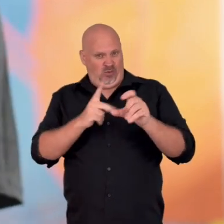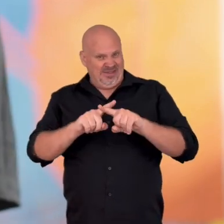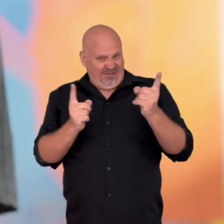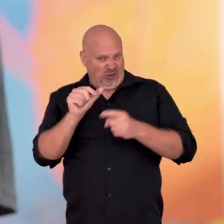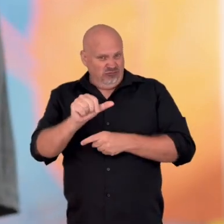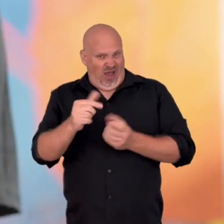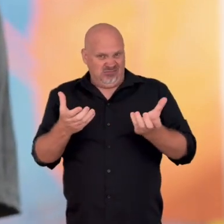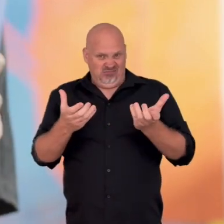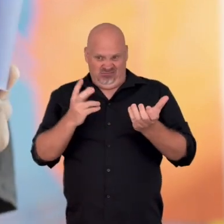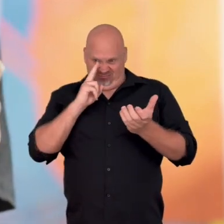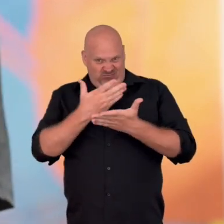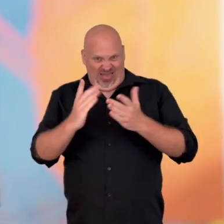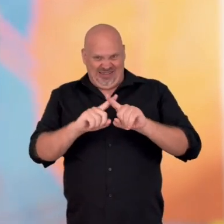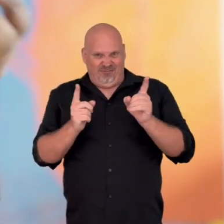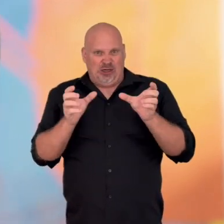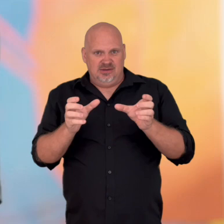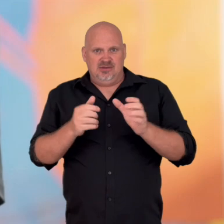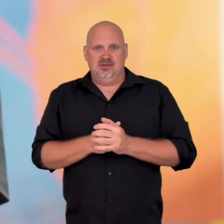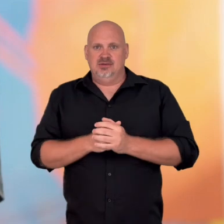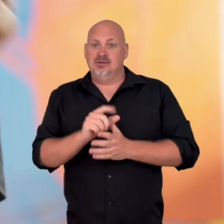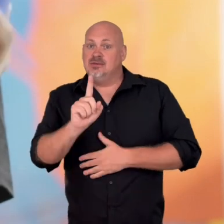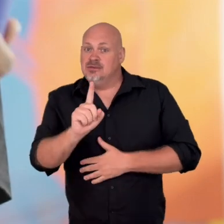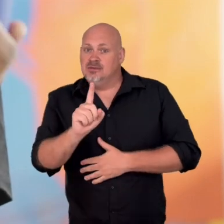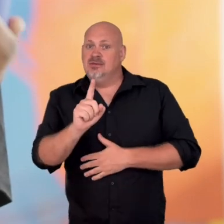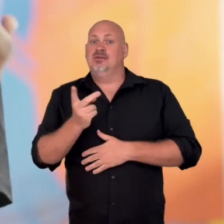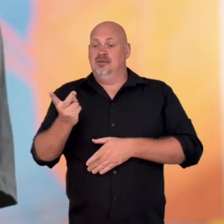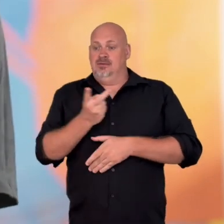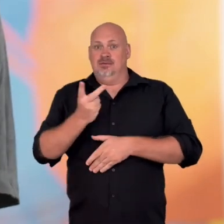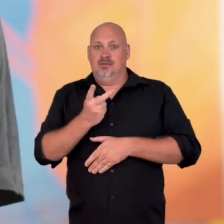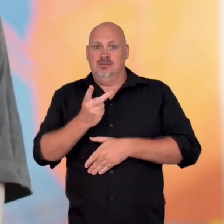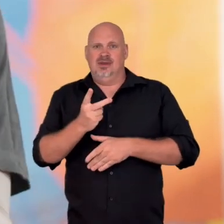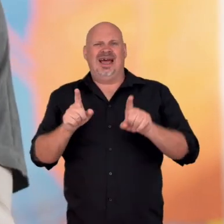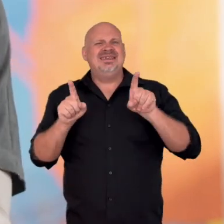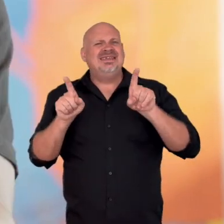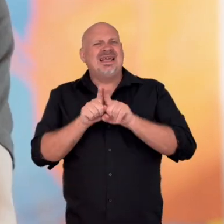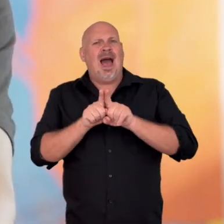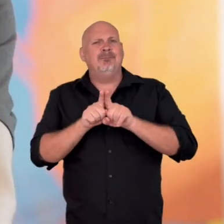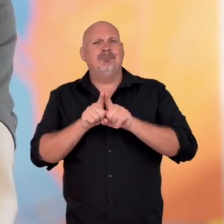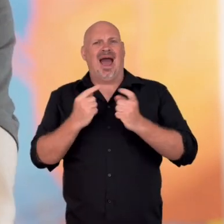but what happens is that they emit the same amount of energy